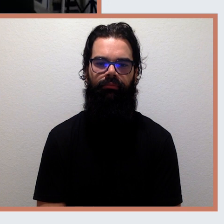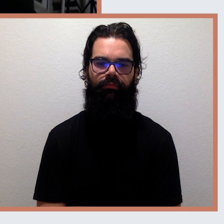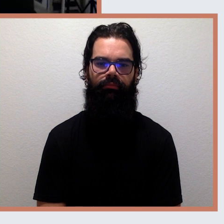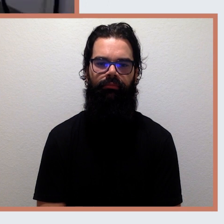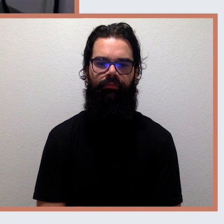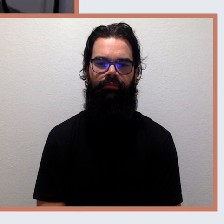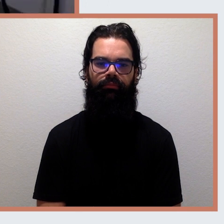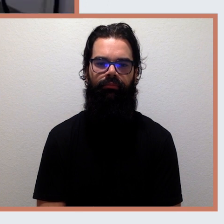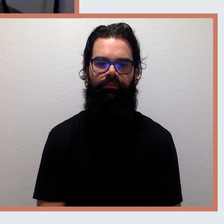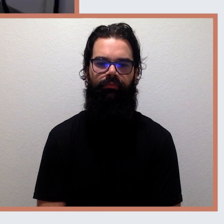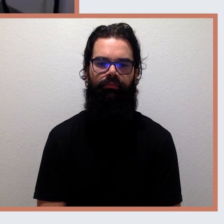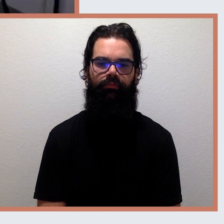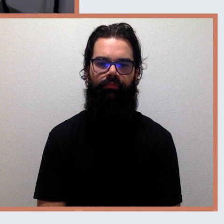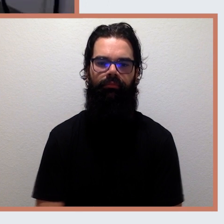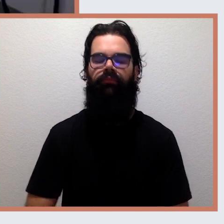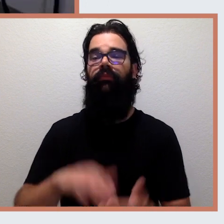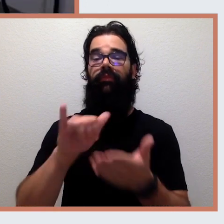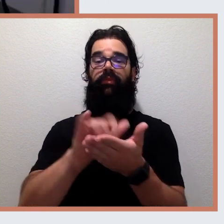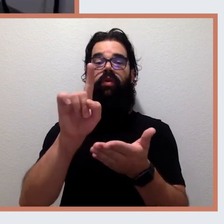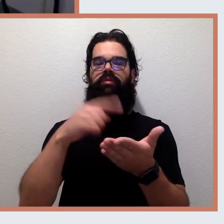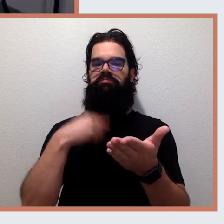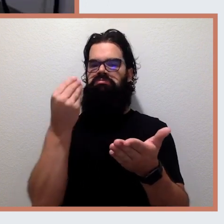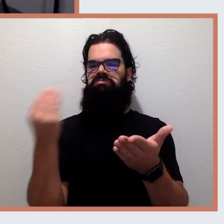that have different opinions on who played that character.